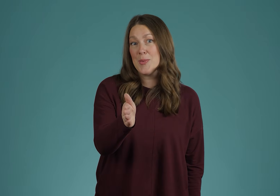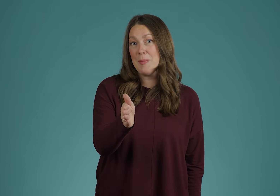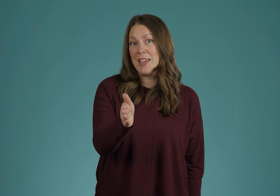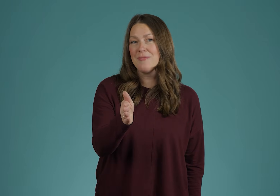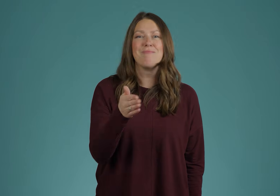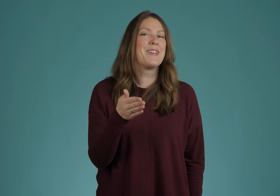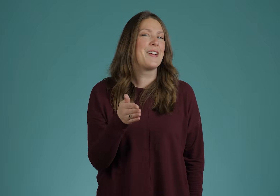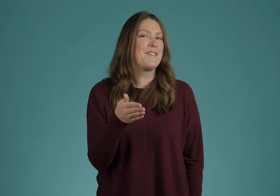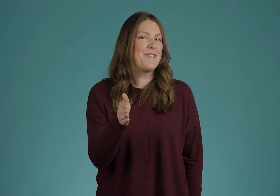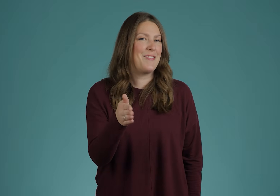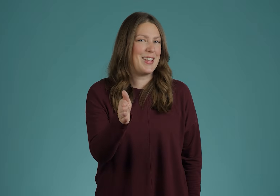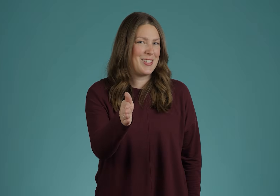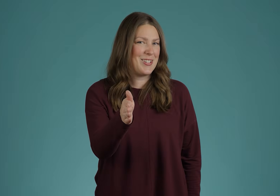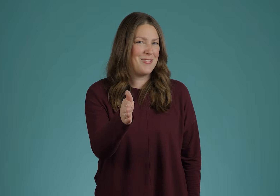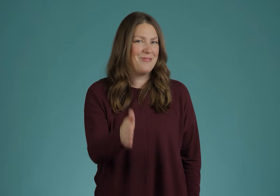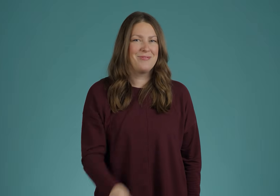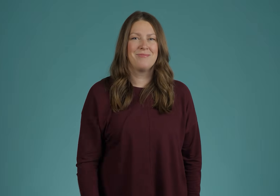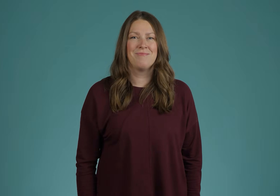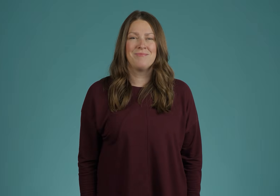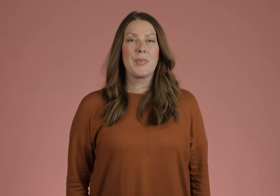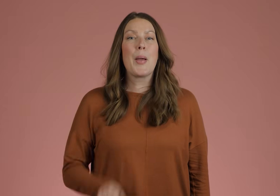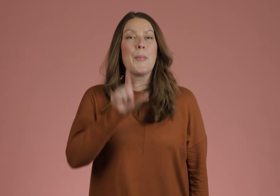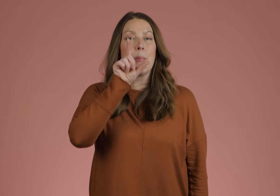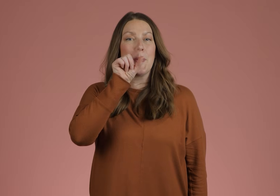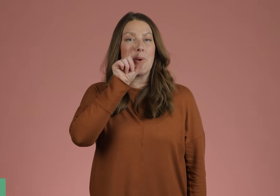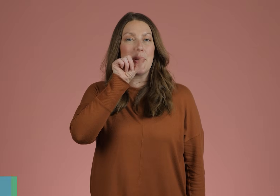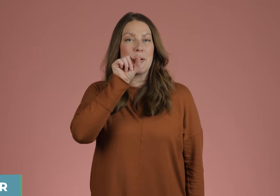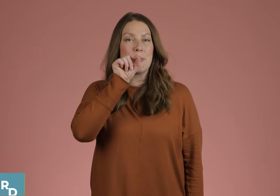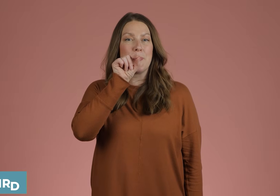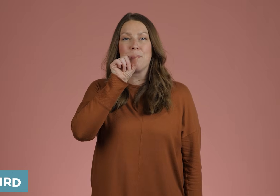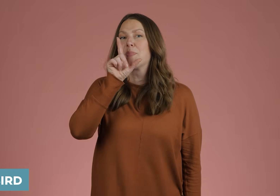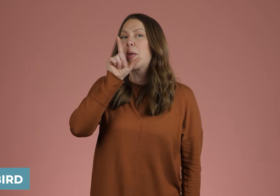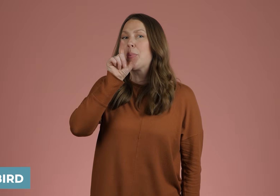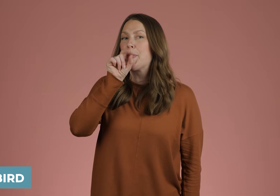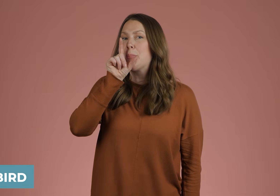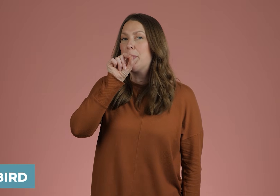swimming. Fish.